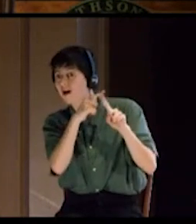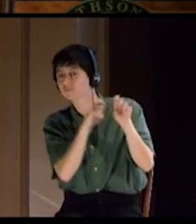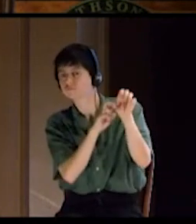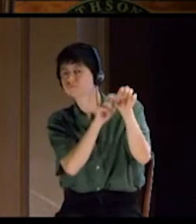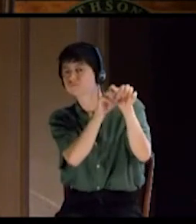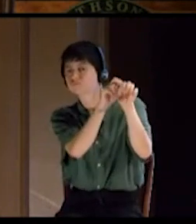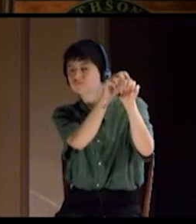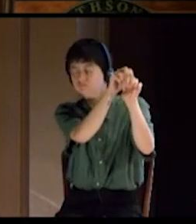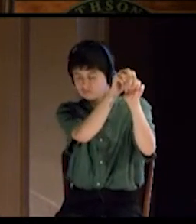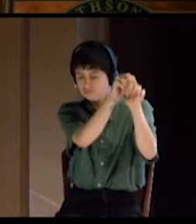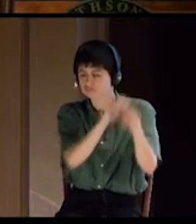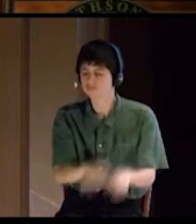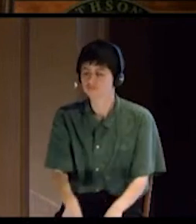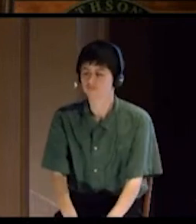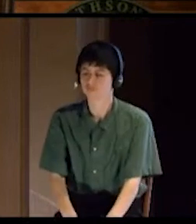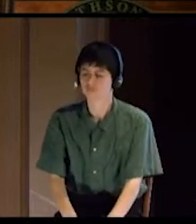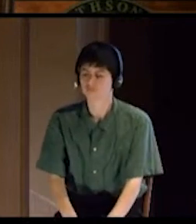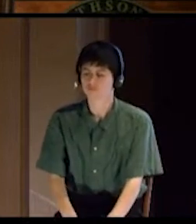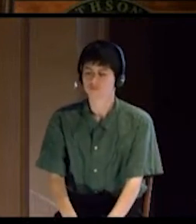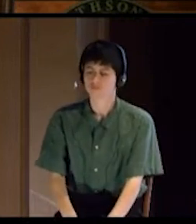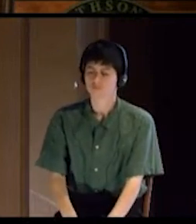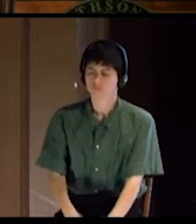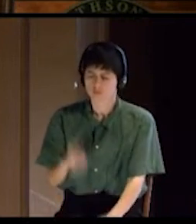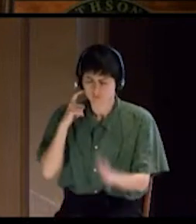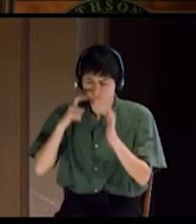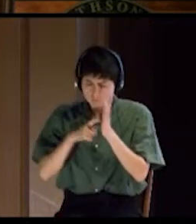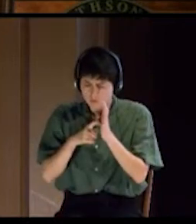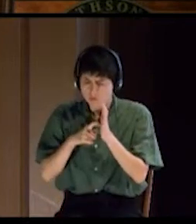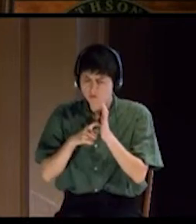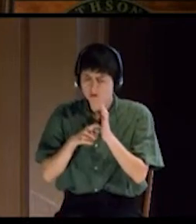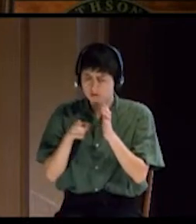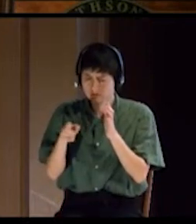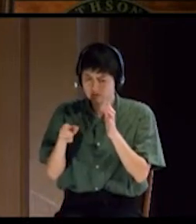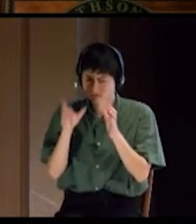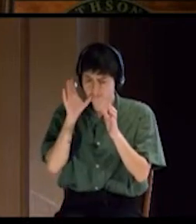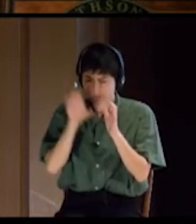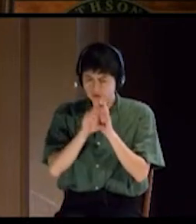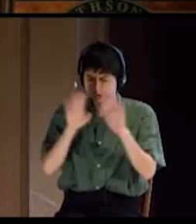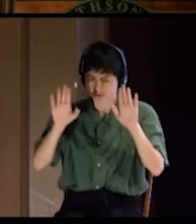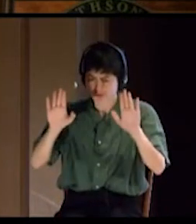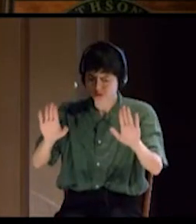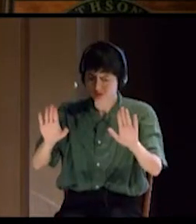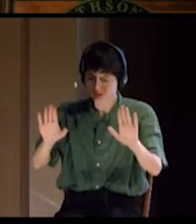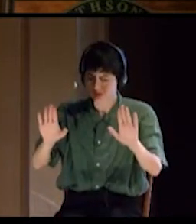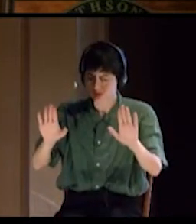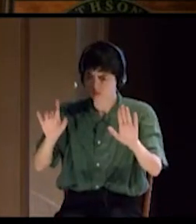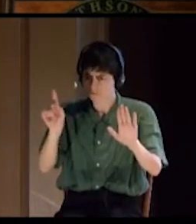But what you'll notice is that there's a lot more land or space available at the bottoms of mountains than there is at the top of mountains.